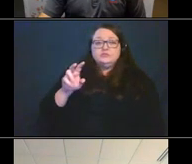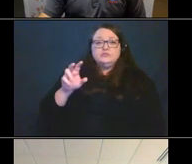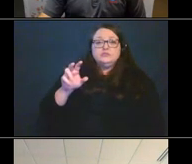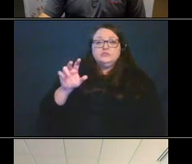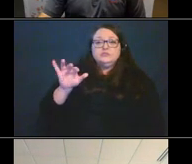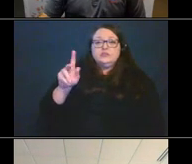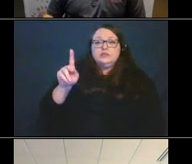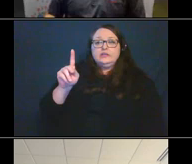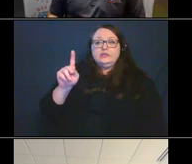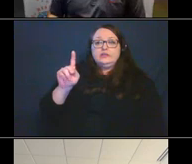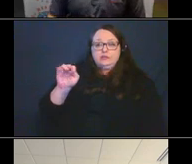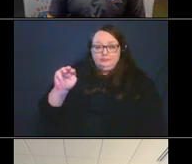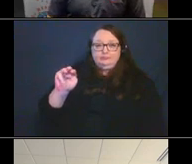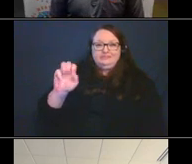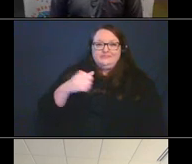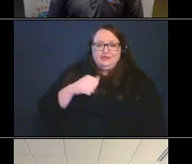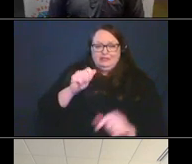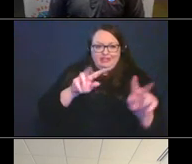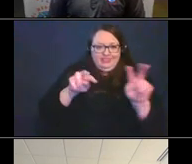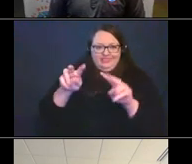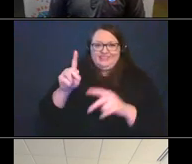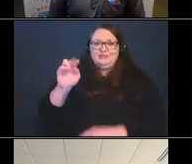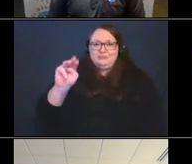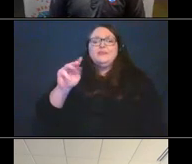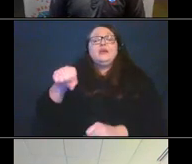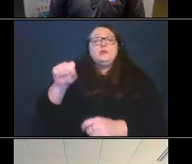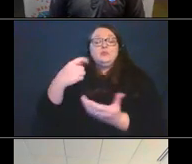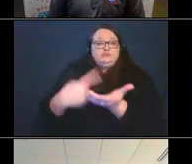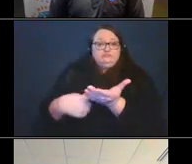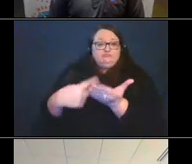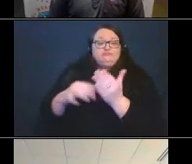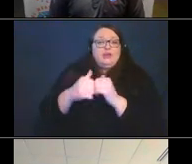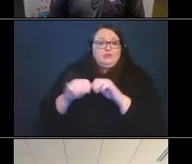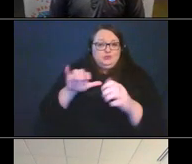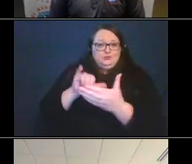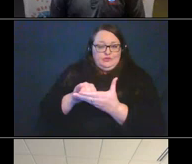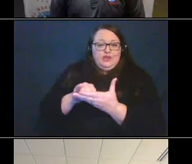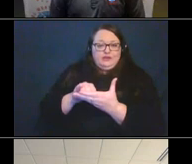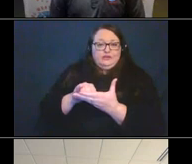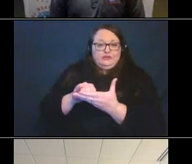exploring how to do that, but you do, some of what's already been mentioned,